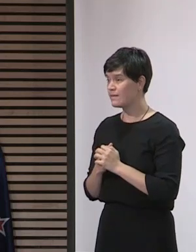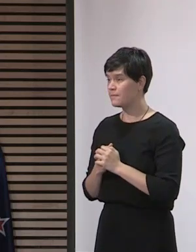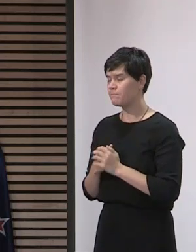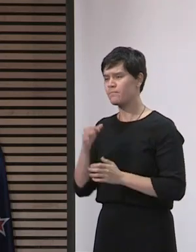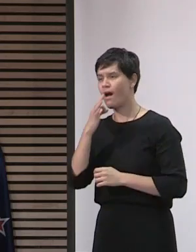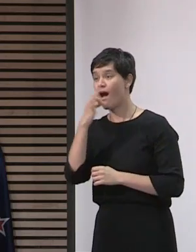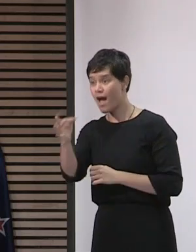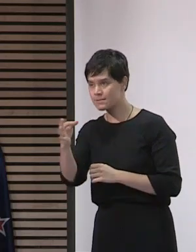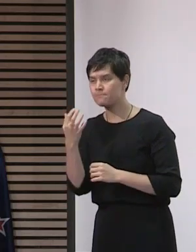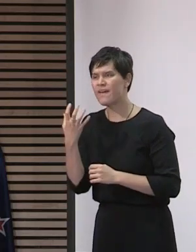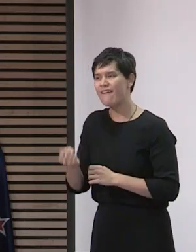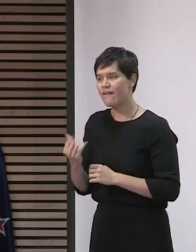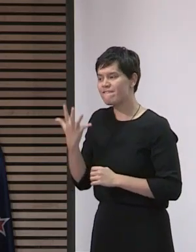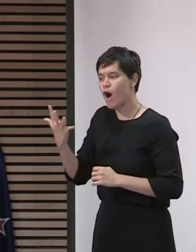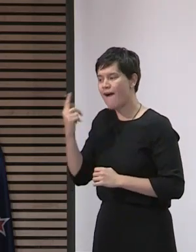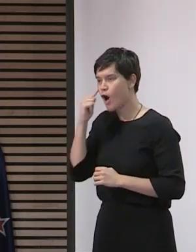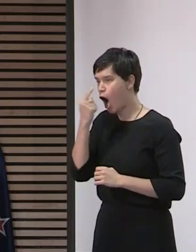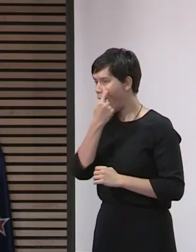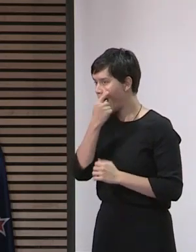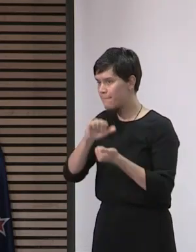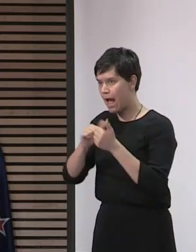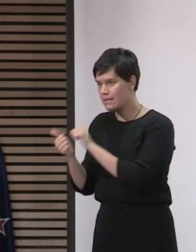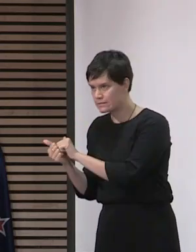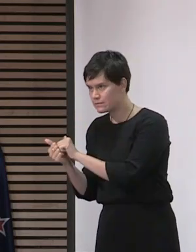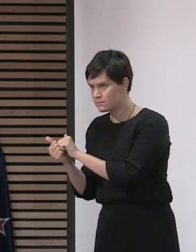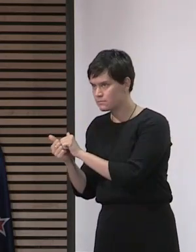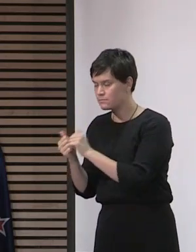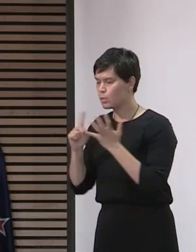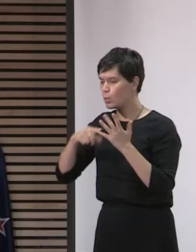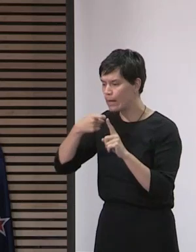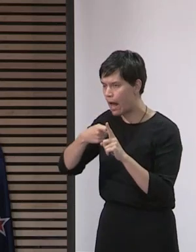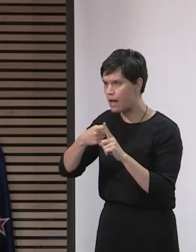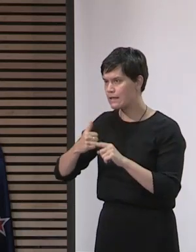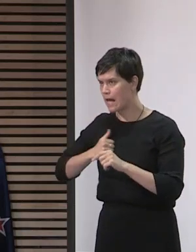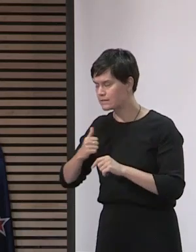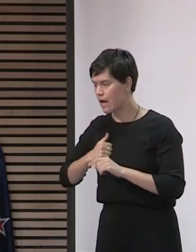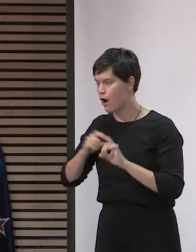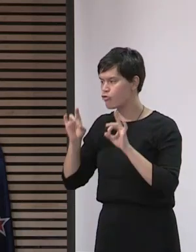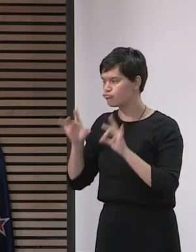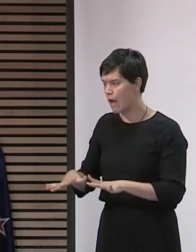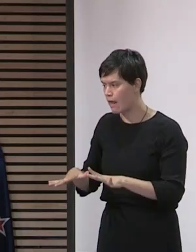served us well. Prime Minister, does New Zealand consider joining the call from its Five Eyes